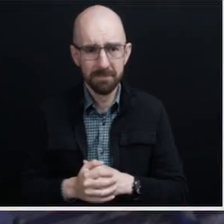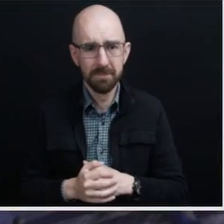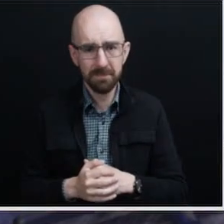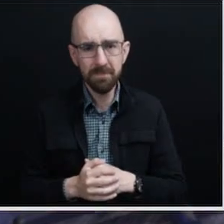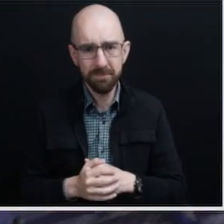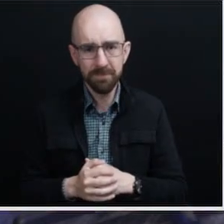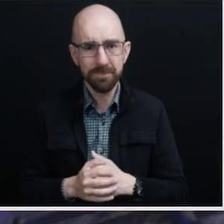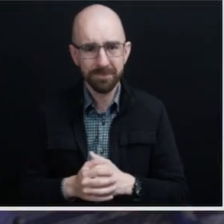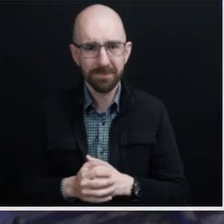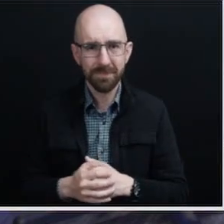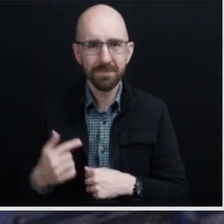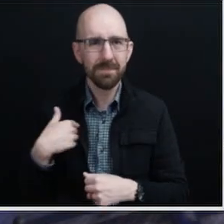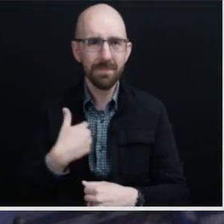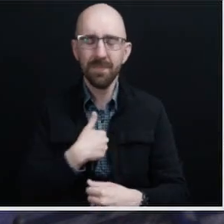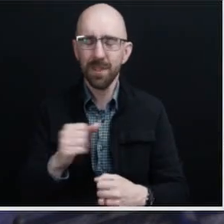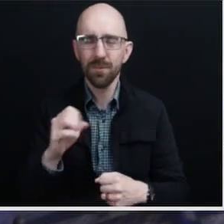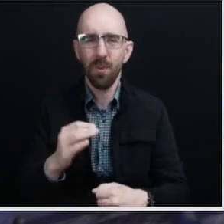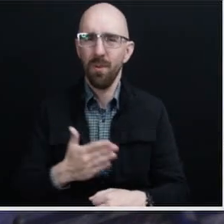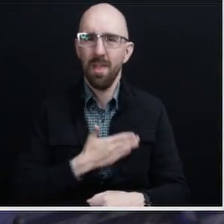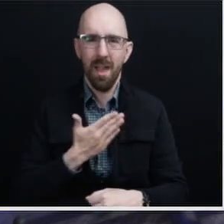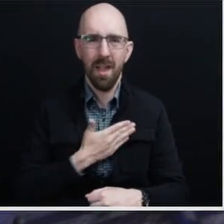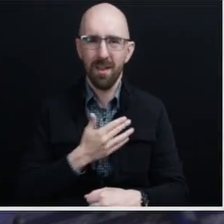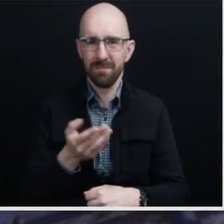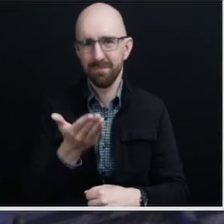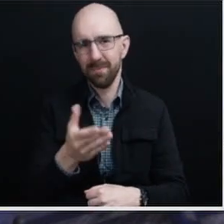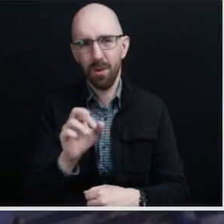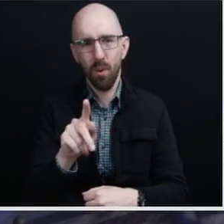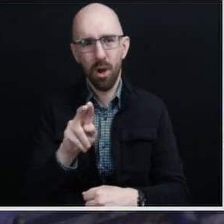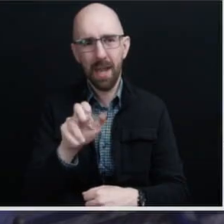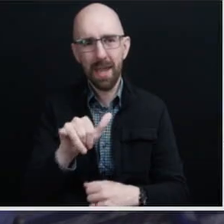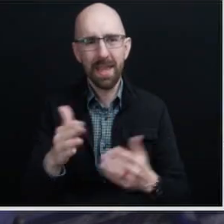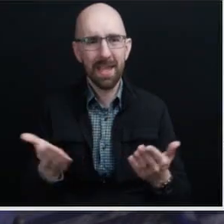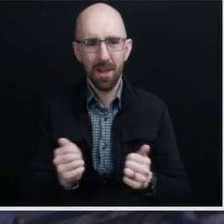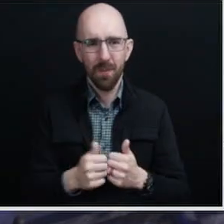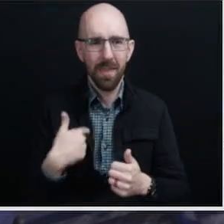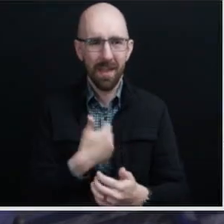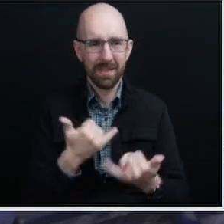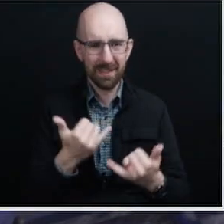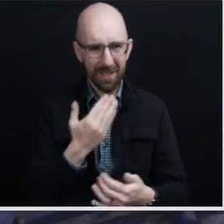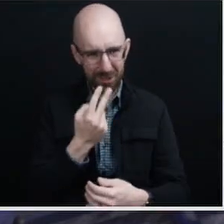And we are so glad that Courtney is here with us today. So good to see you. Yeah, thank you. Good